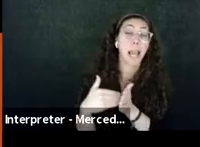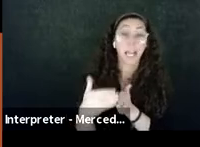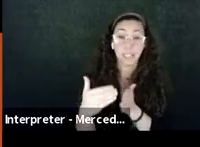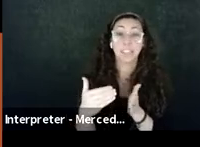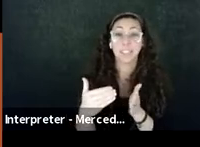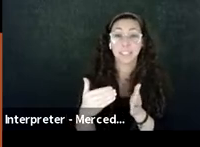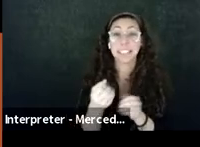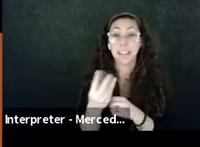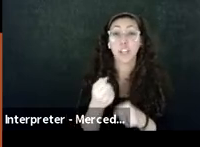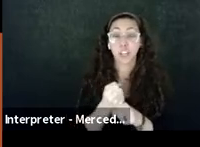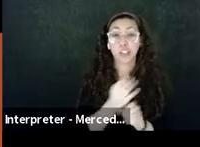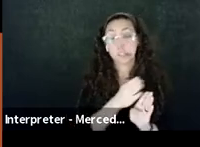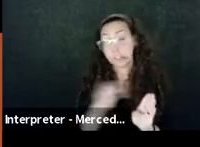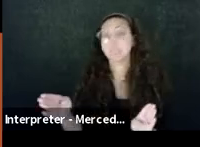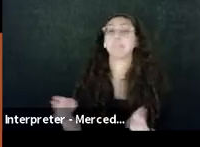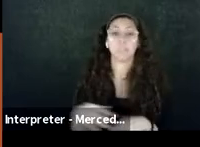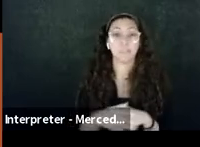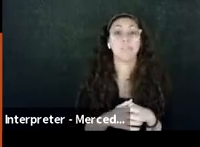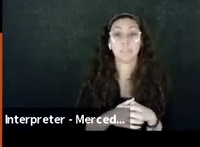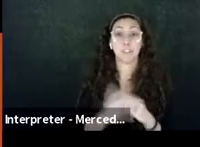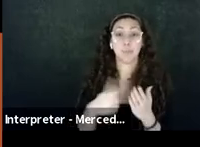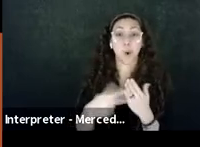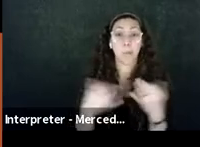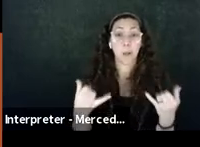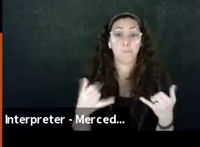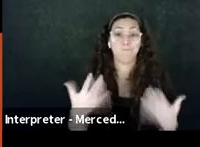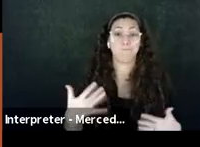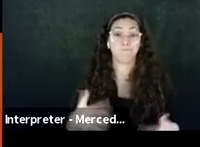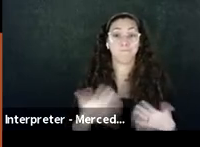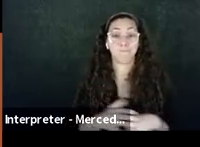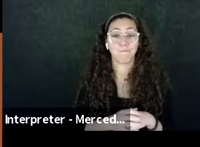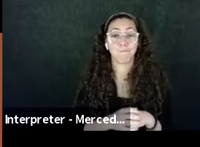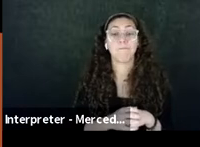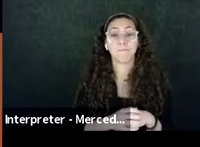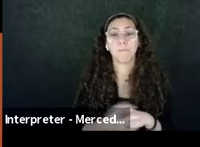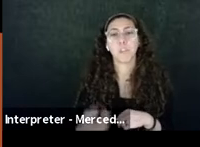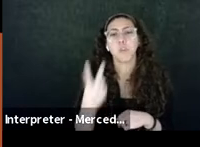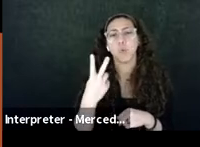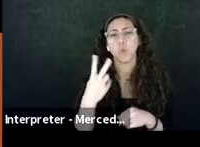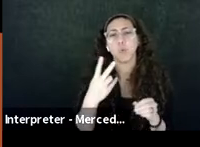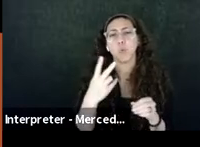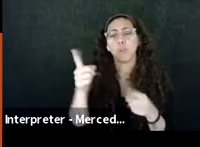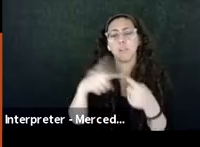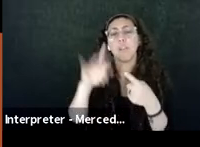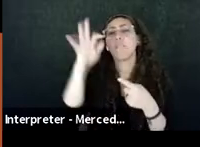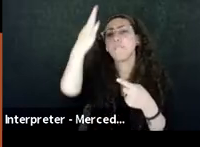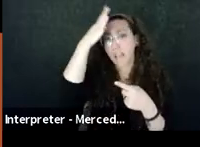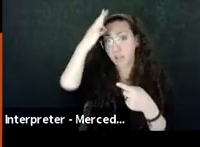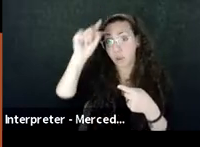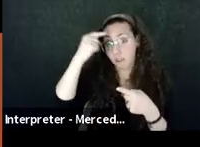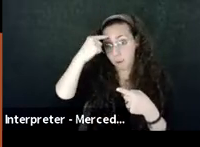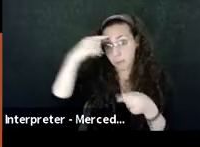Natalie Chavez: Program that we are now being funded by two from primary sources. One is from the federal government and then one is also from the chancellor's office.